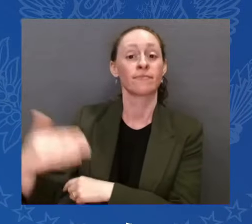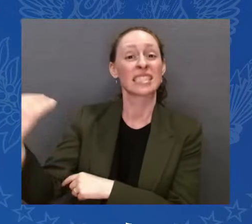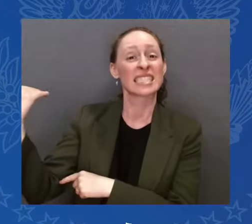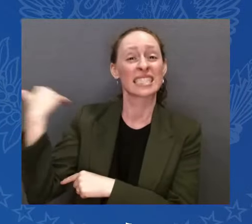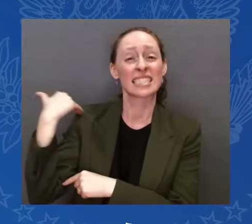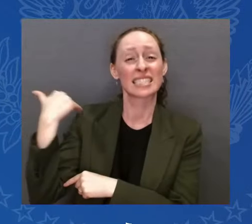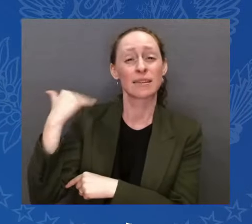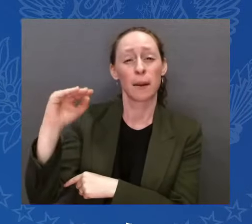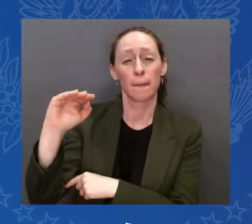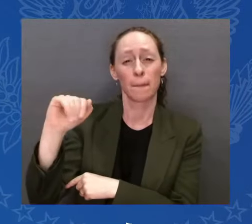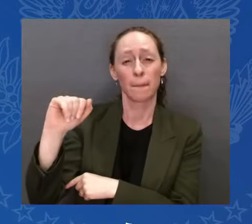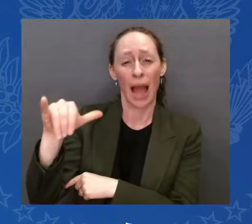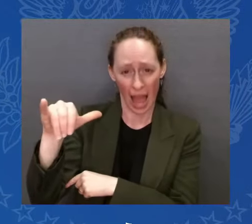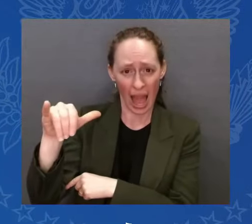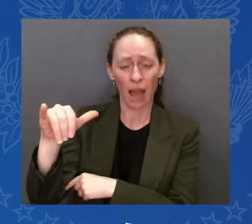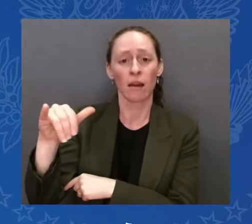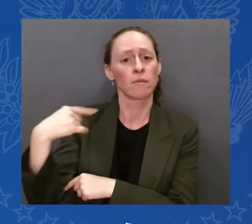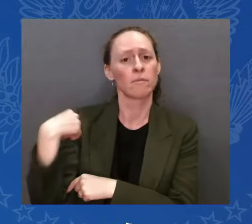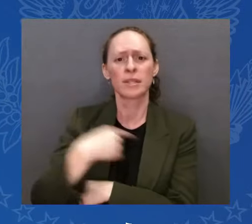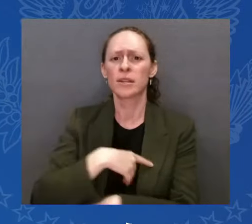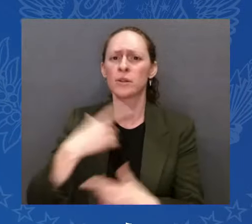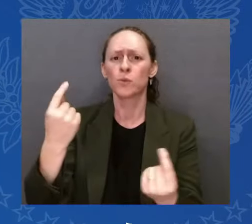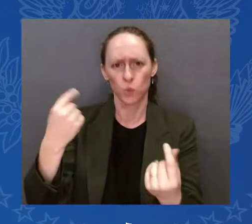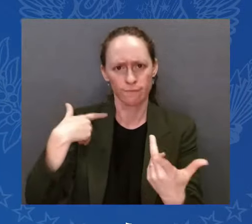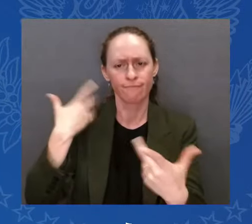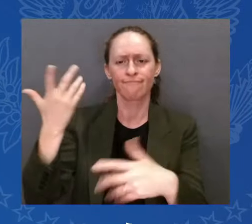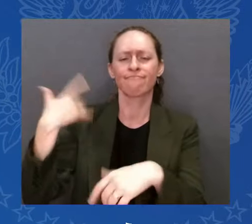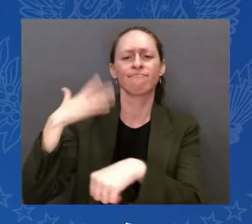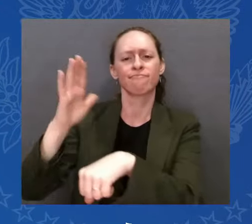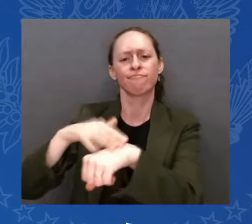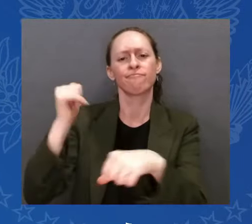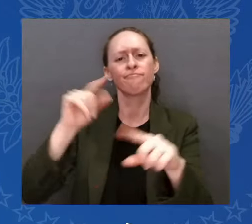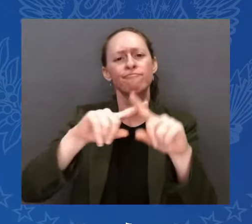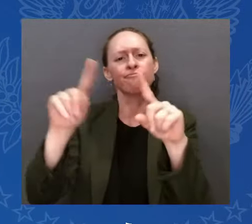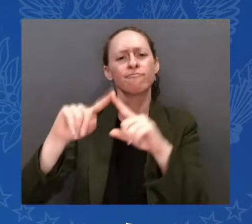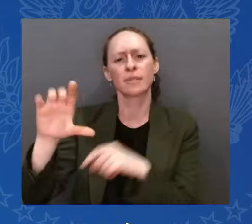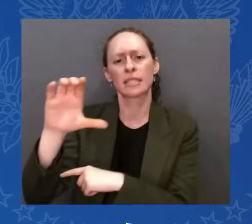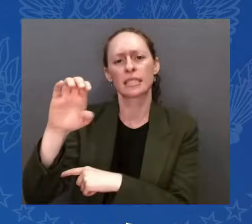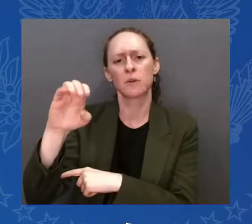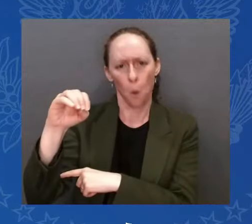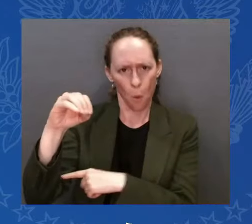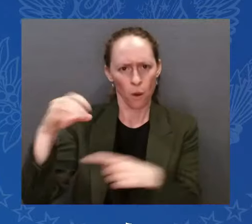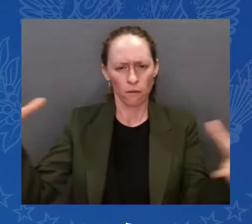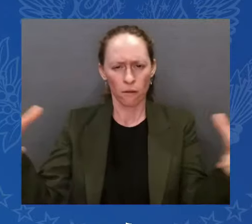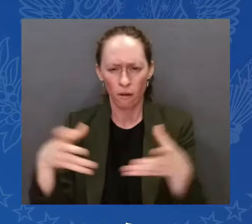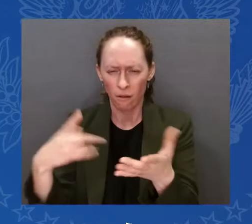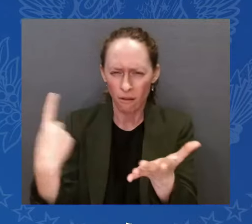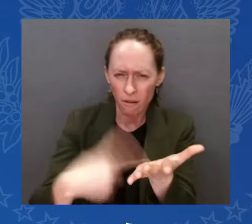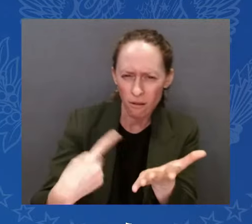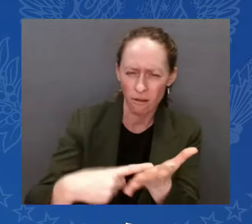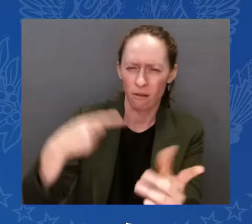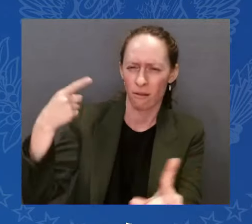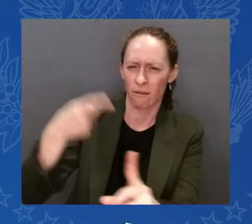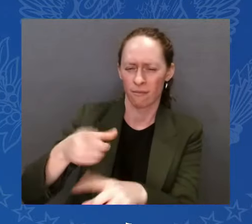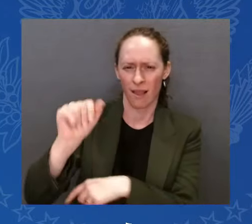in AI development to underscore their responsibility in making sure their products are used safely before making them public.